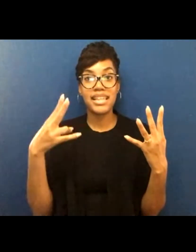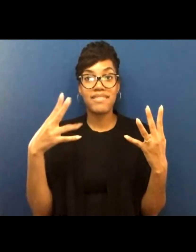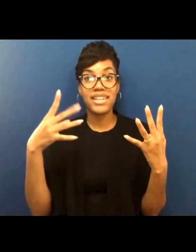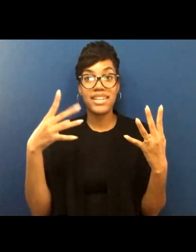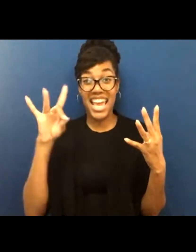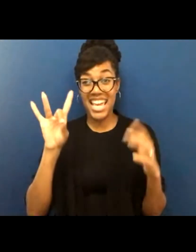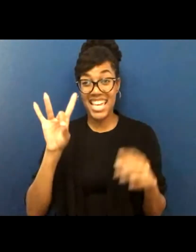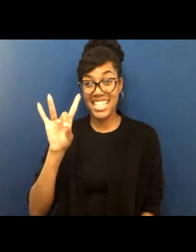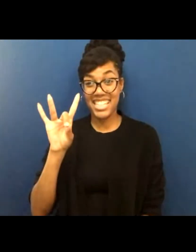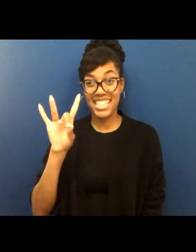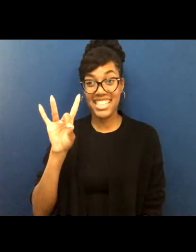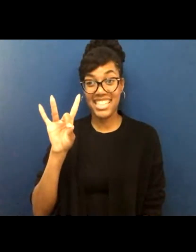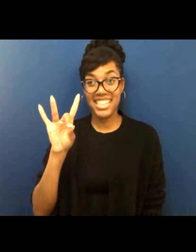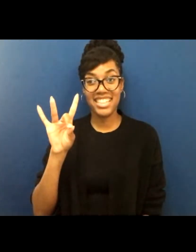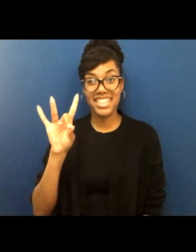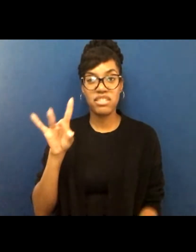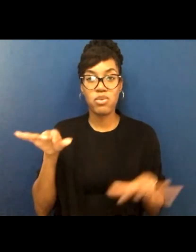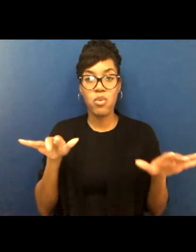that she can and walk with, and then her two claws.